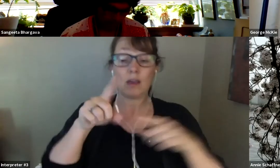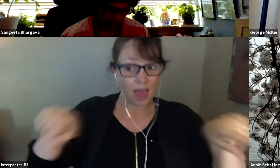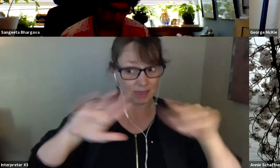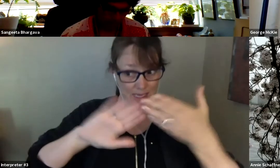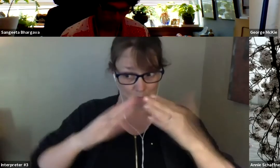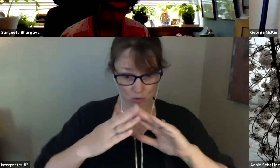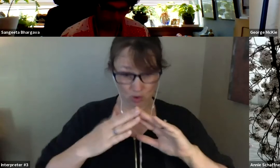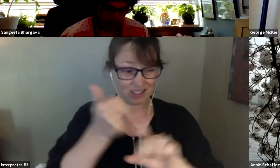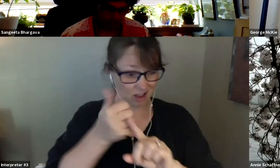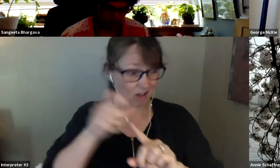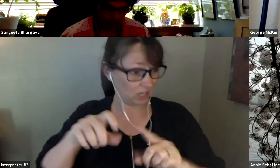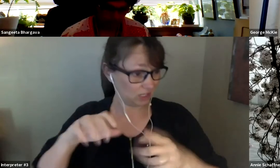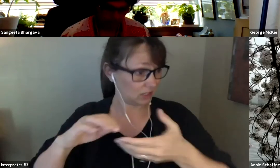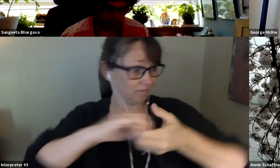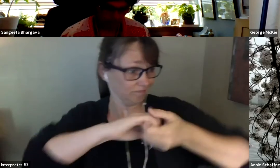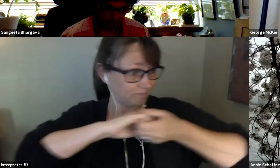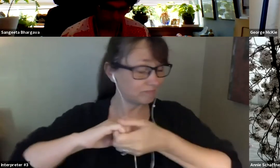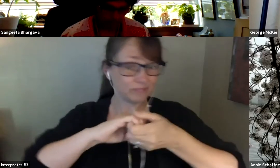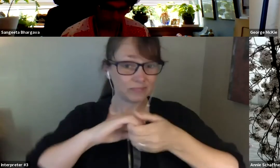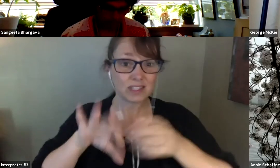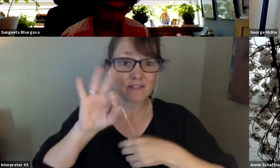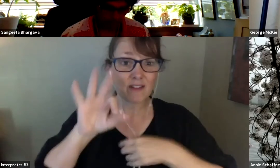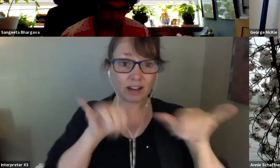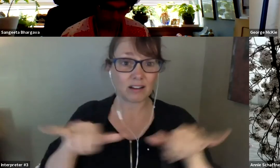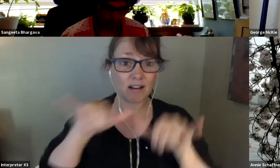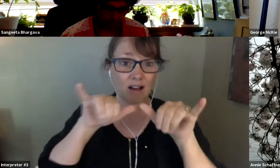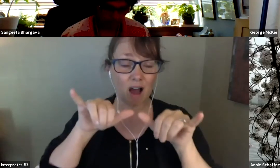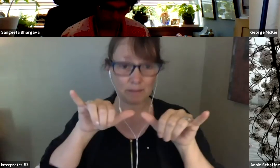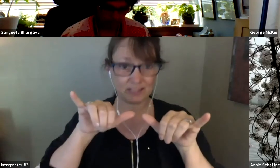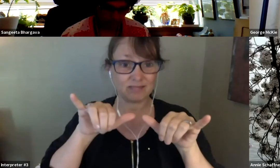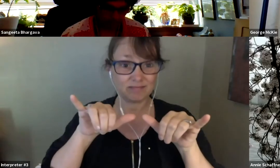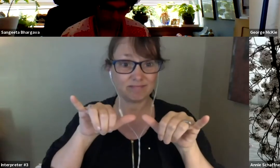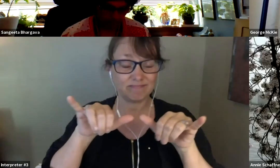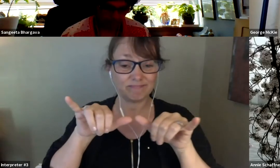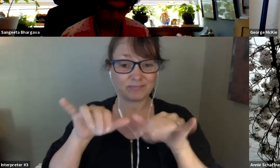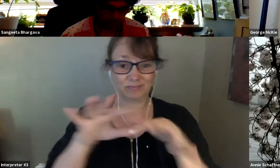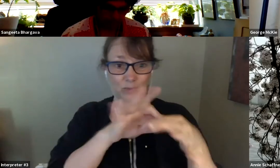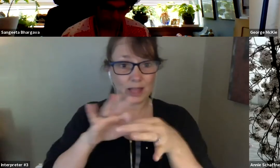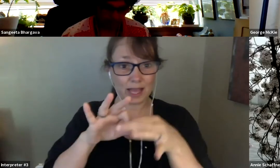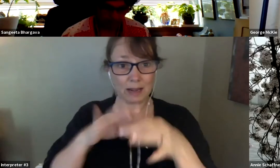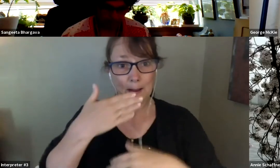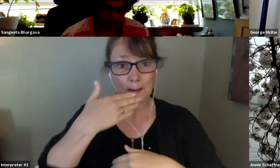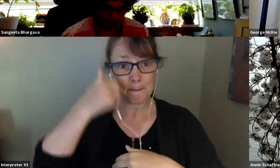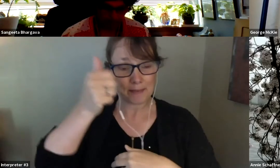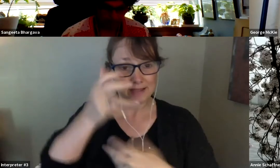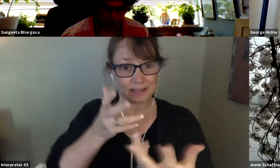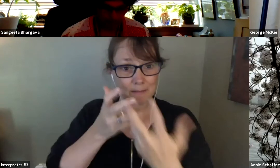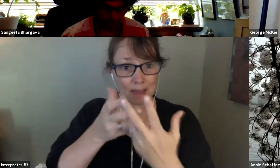to really find the common ground that would be best suited for an FOA in terms of moving